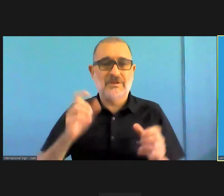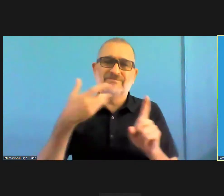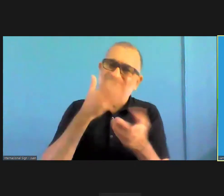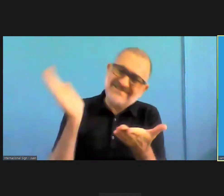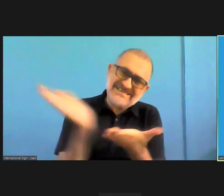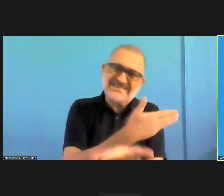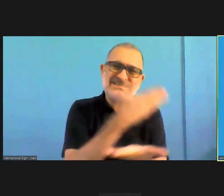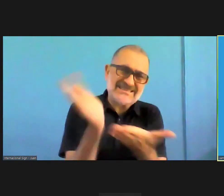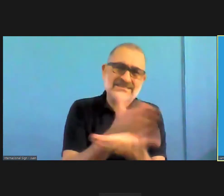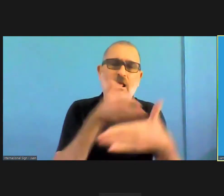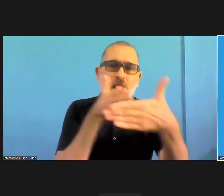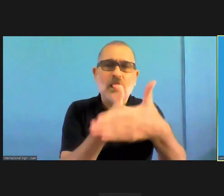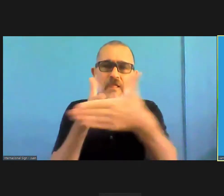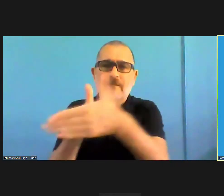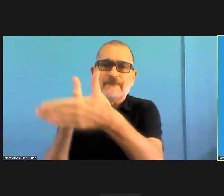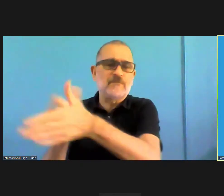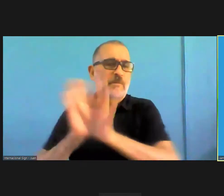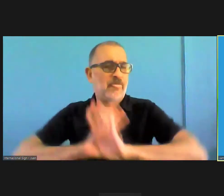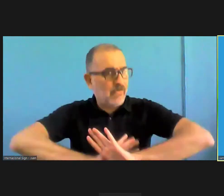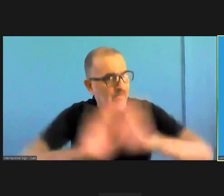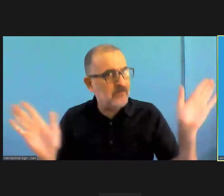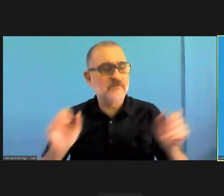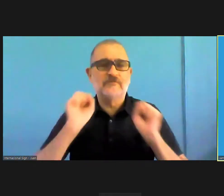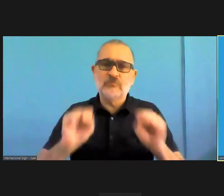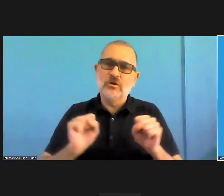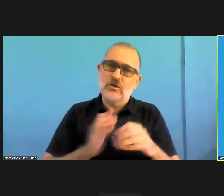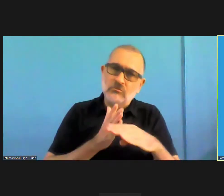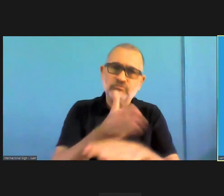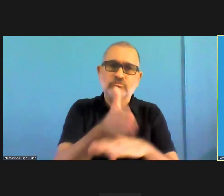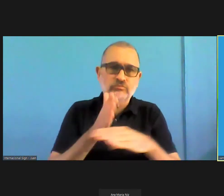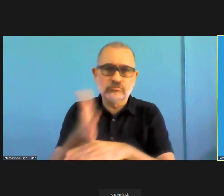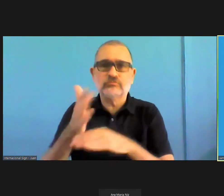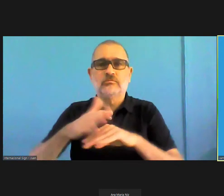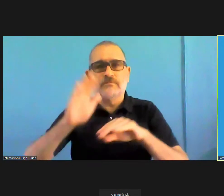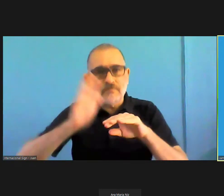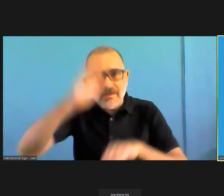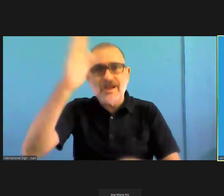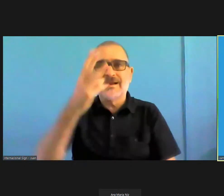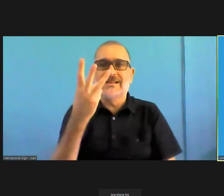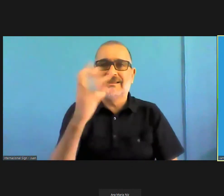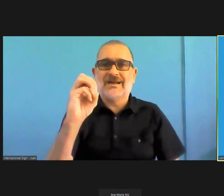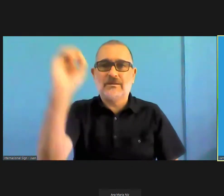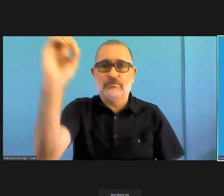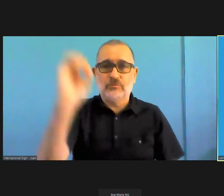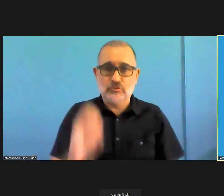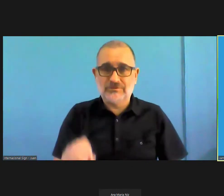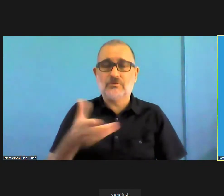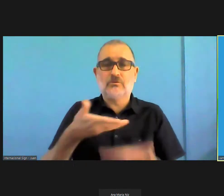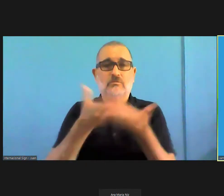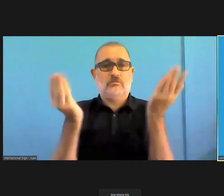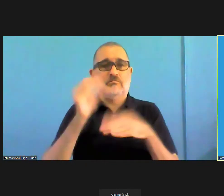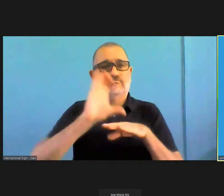least 6% of GDP, and allocating at least 30% of these resources to the first level of care.